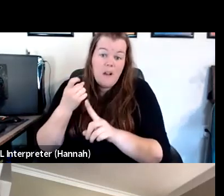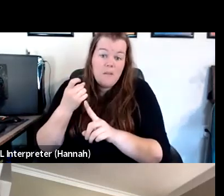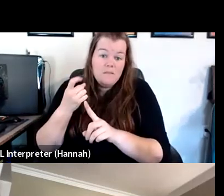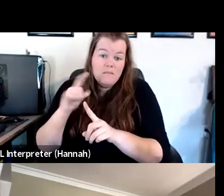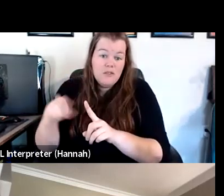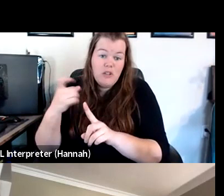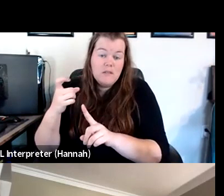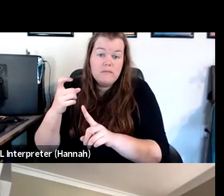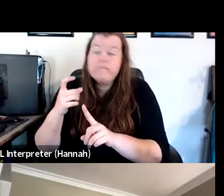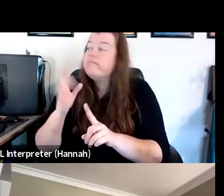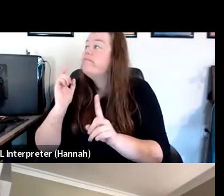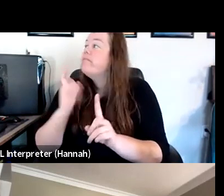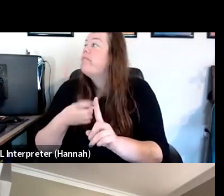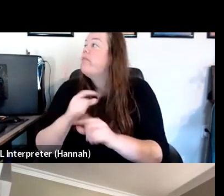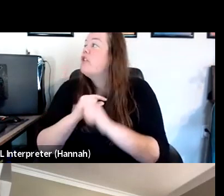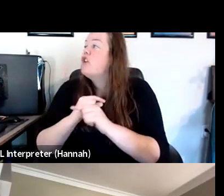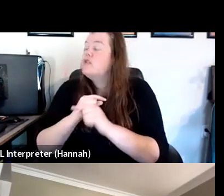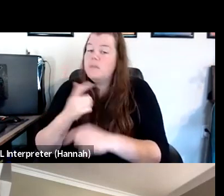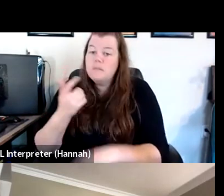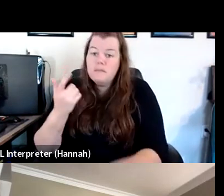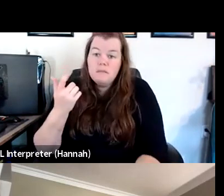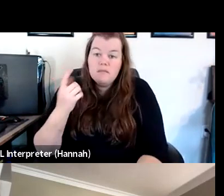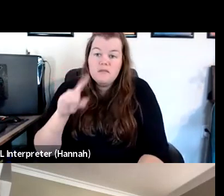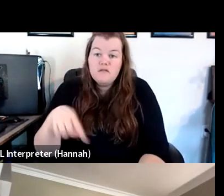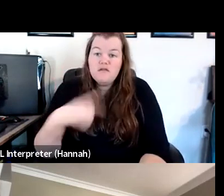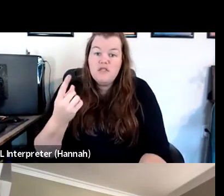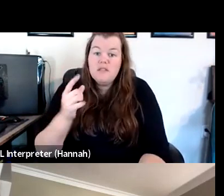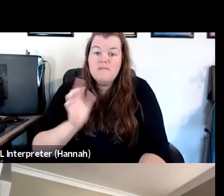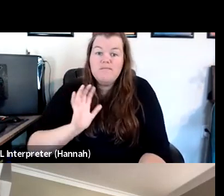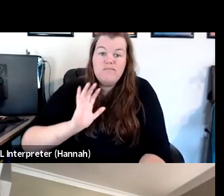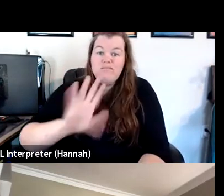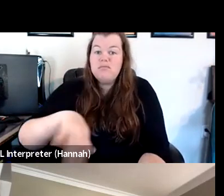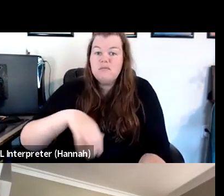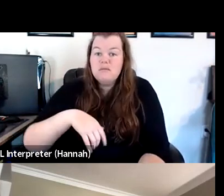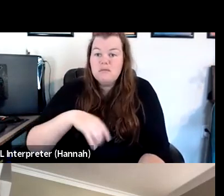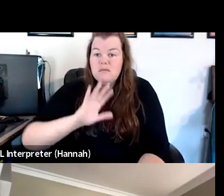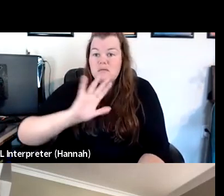getting sort of pushed into that path to guardianship or um